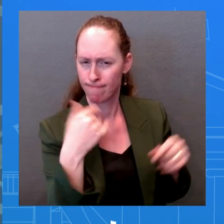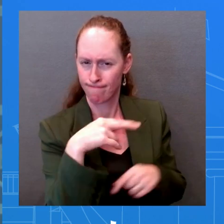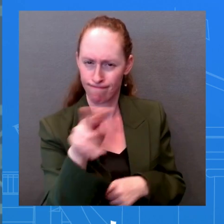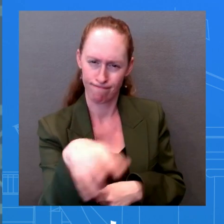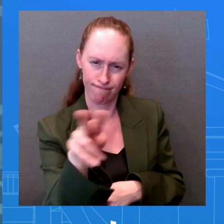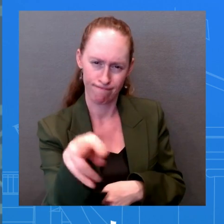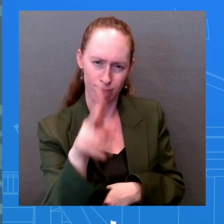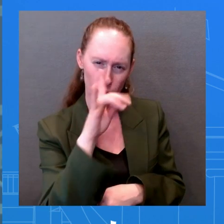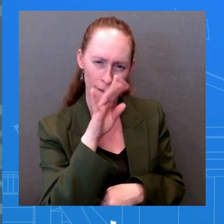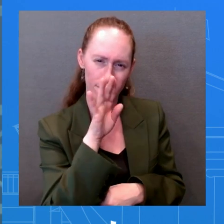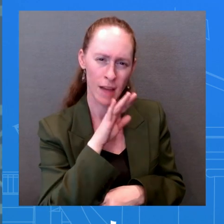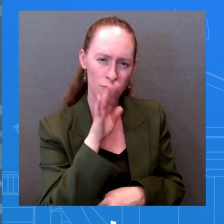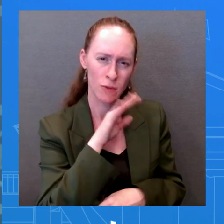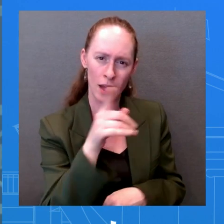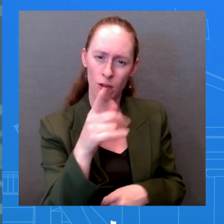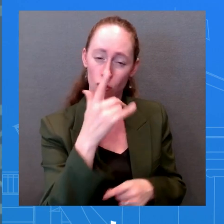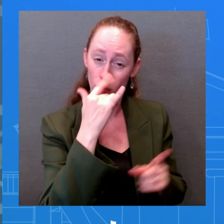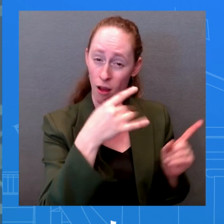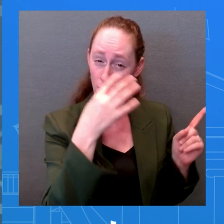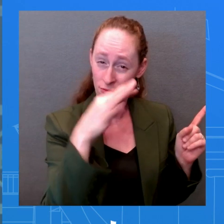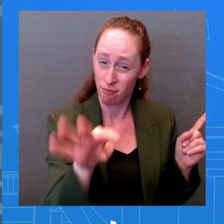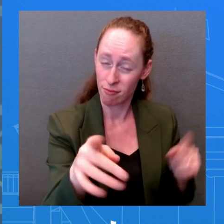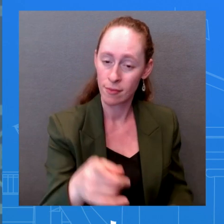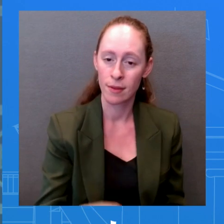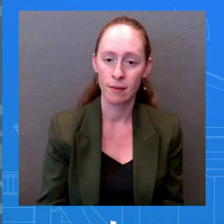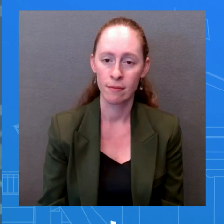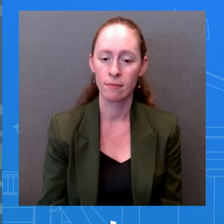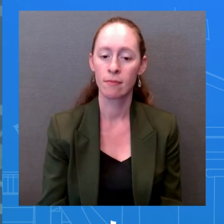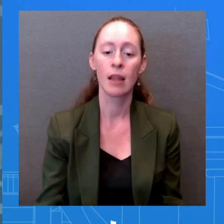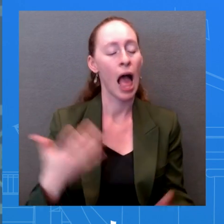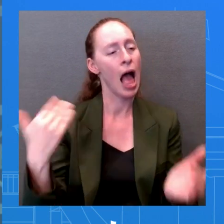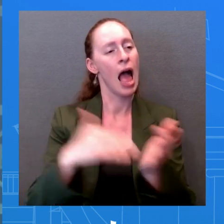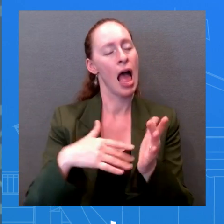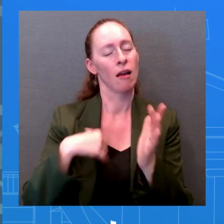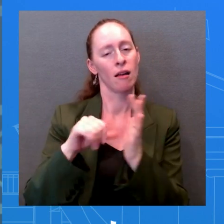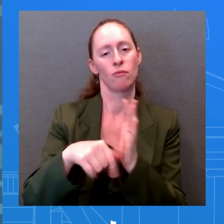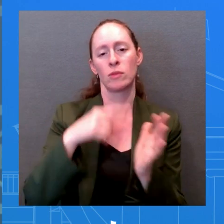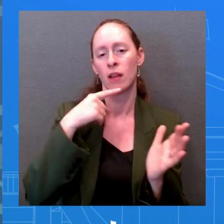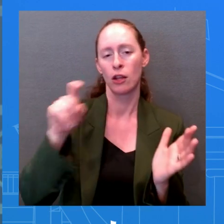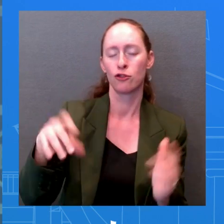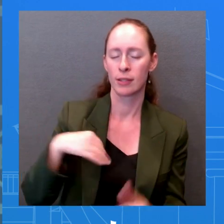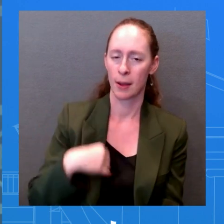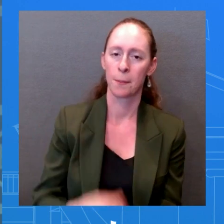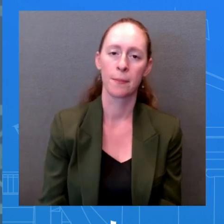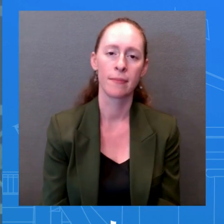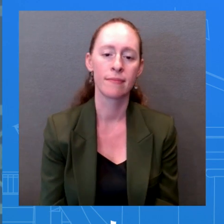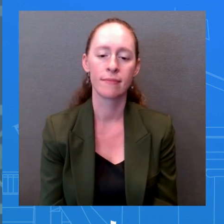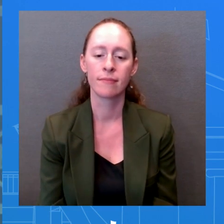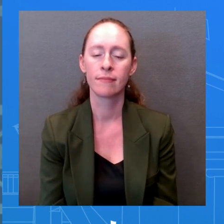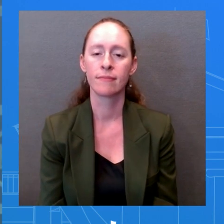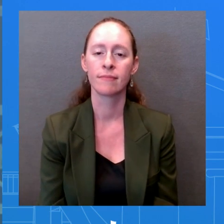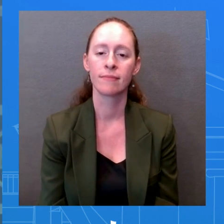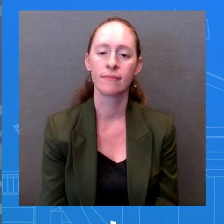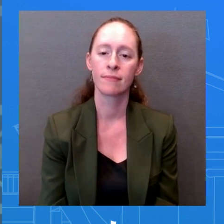accept our offer. I'm not going to go into any specifics or any more on that. We'll go the front, sorry. The Press: Thanks, Karine. I wanted to clarify something you said at the top.